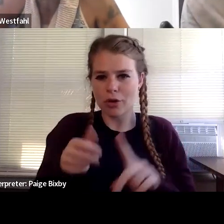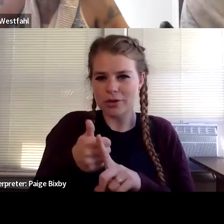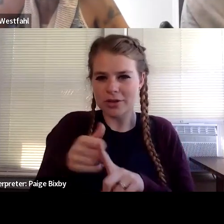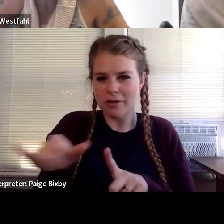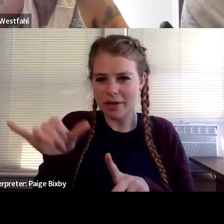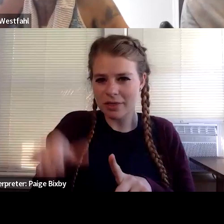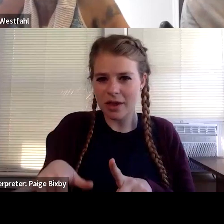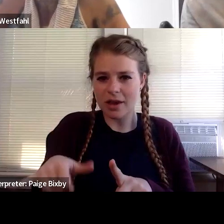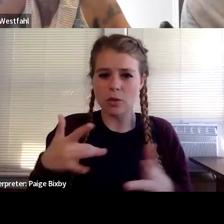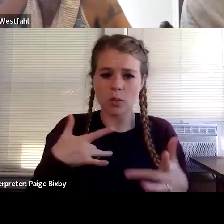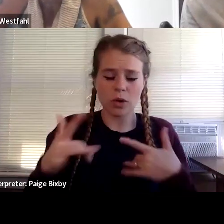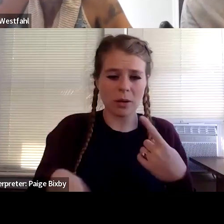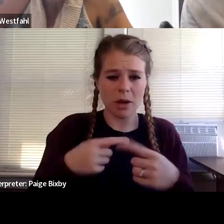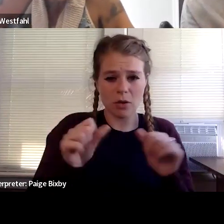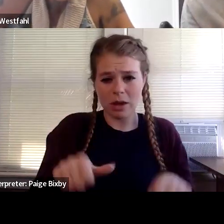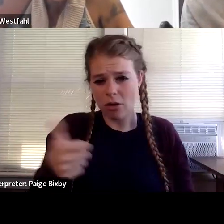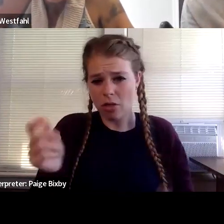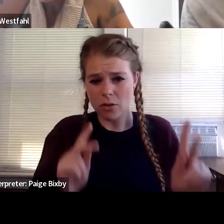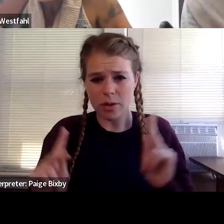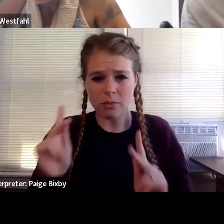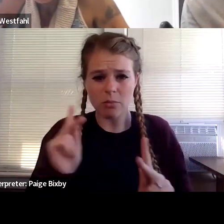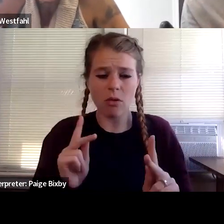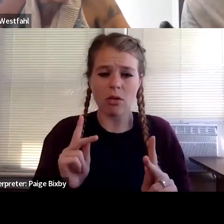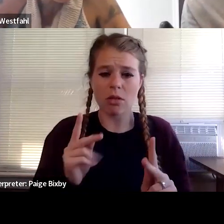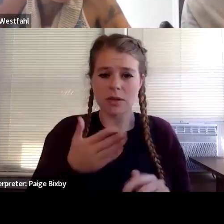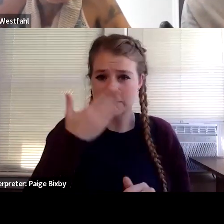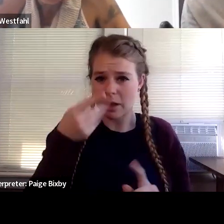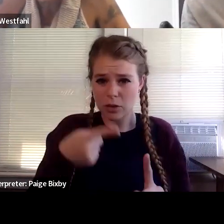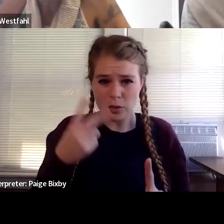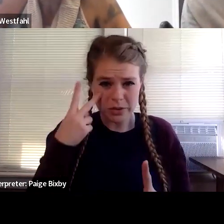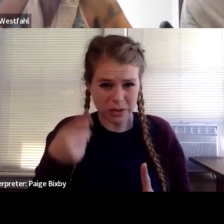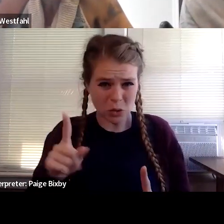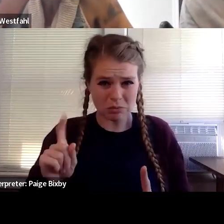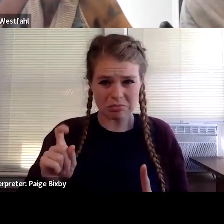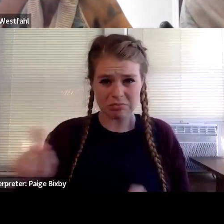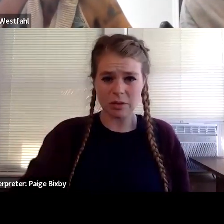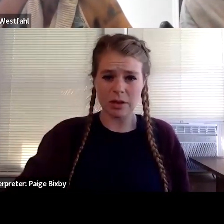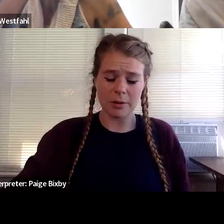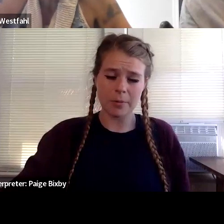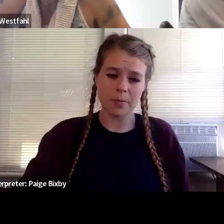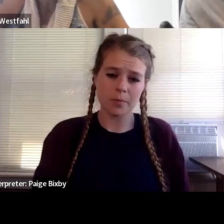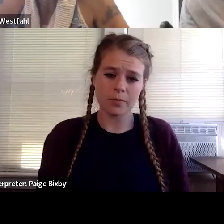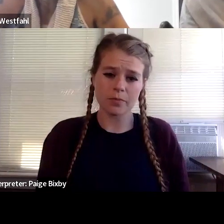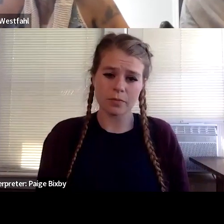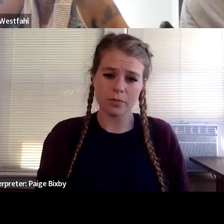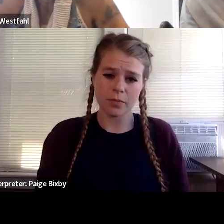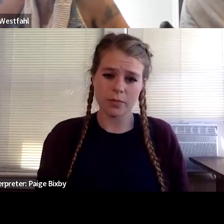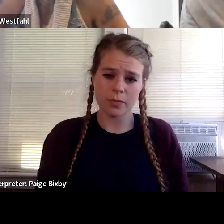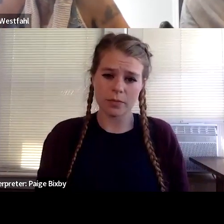You worry about can other people smell you, see you, like you don't, and then that pushes you further and further